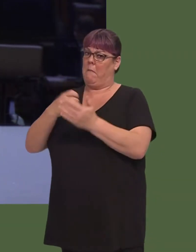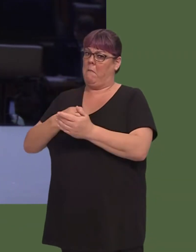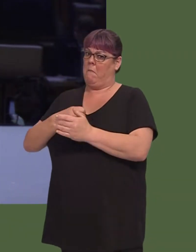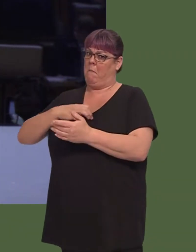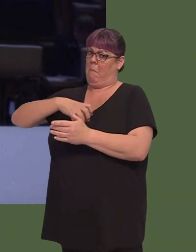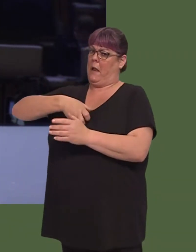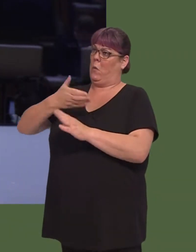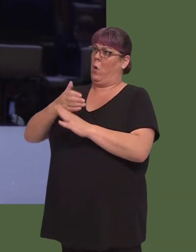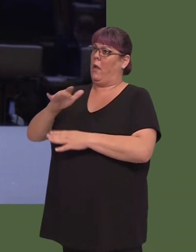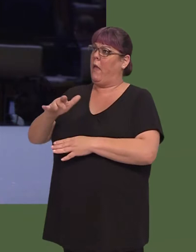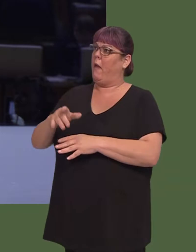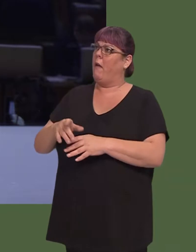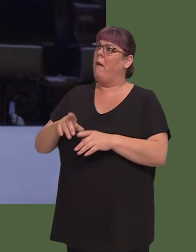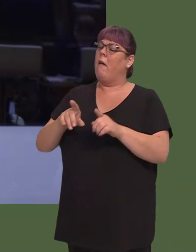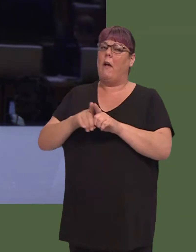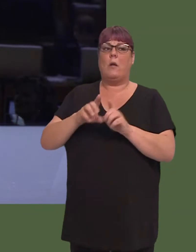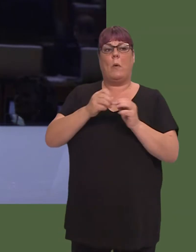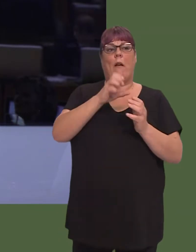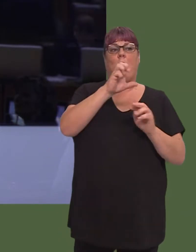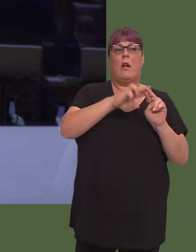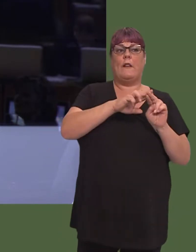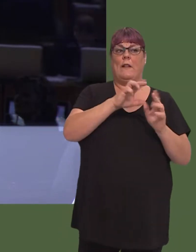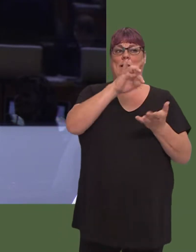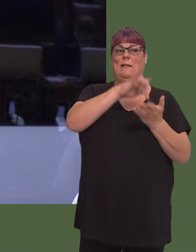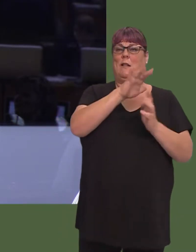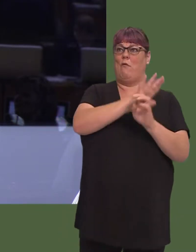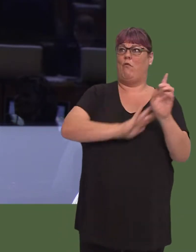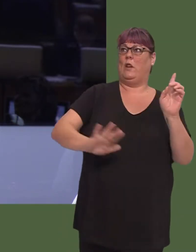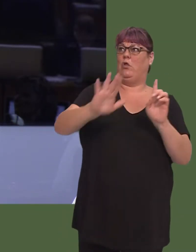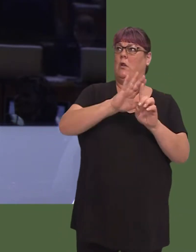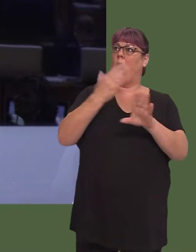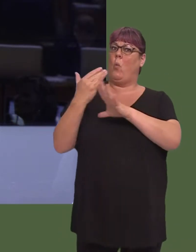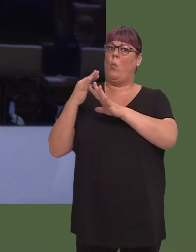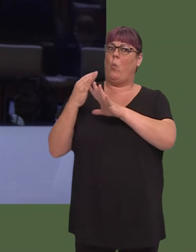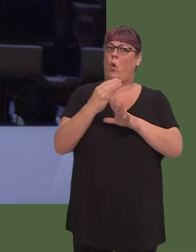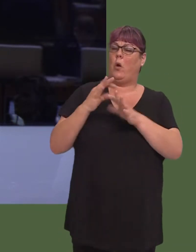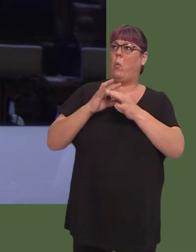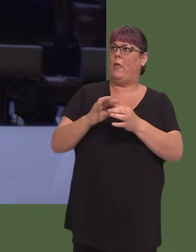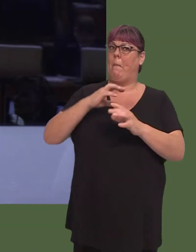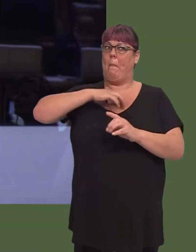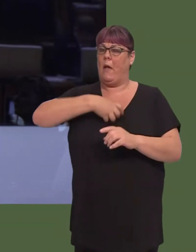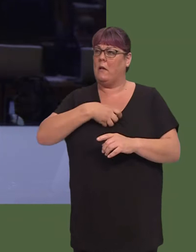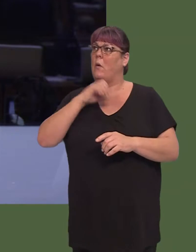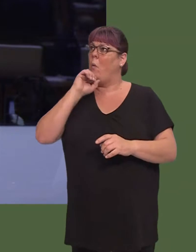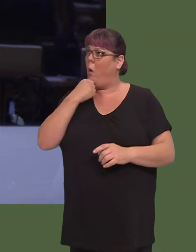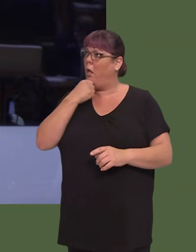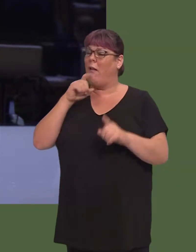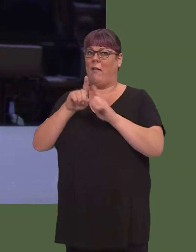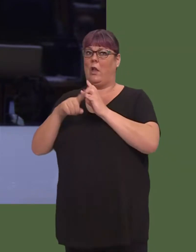of these deals. It's a shame it's taken quite that long, but, neverthelessó. The Institute for Welsh Affairs has argued that there has to be more investment, research and innovation